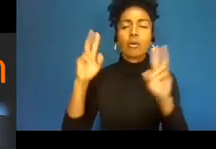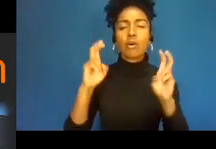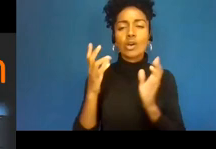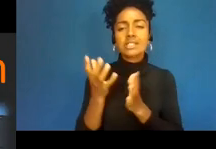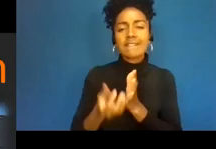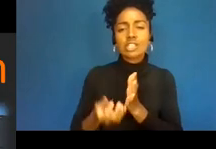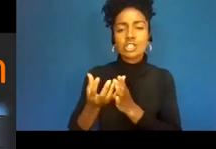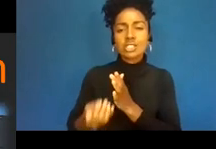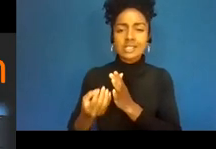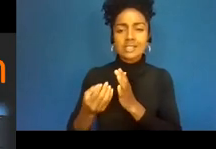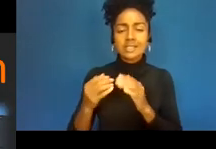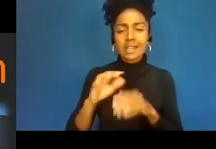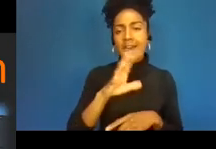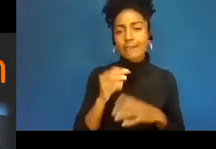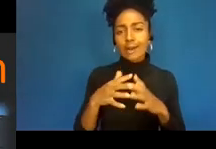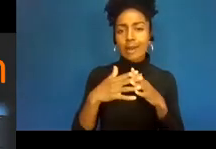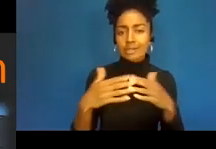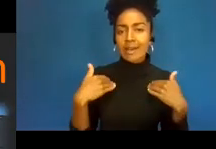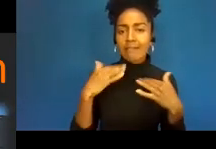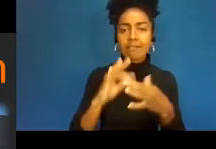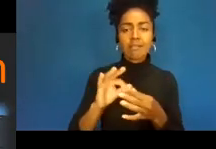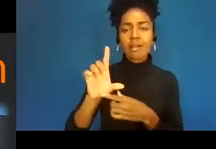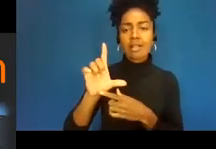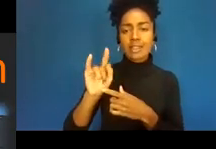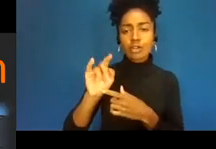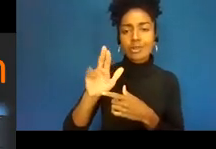in terms of their literacies, bring to the classroom, bring to the Academy.